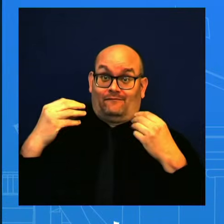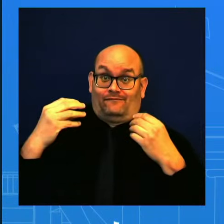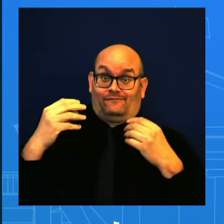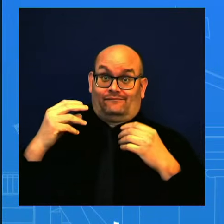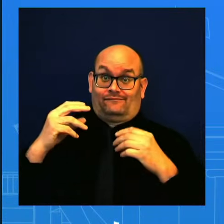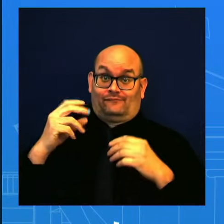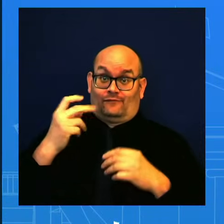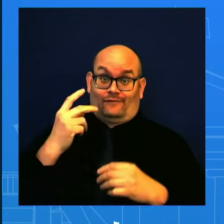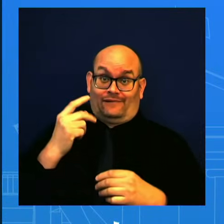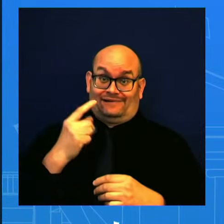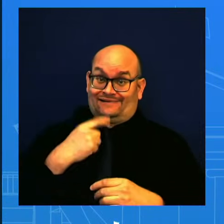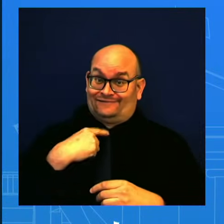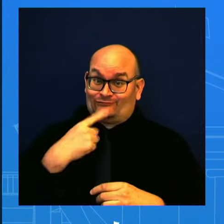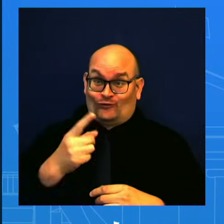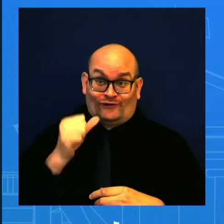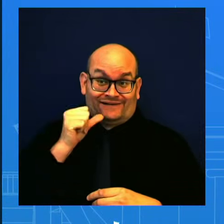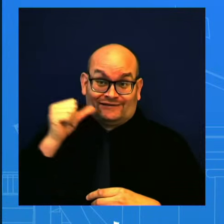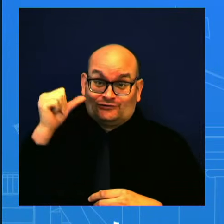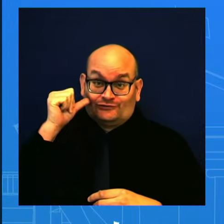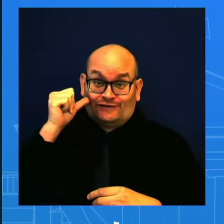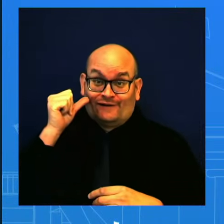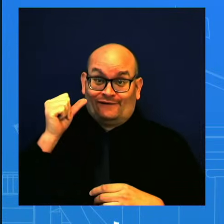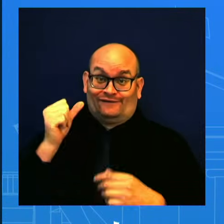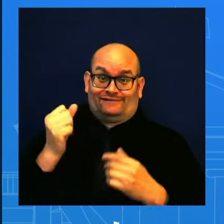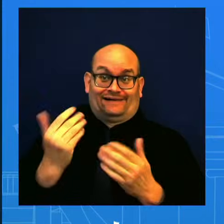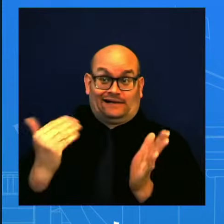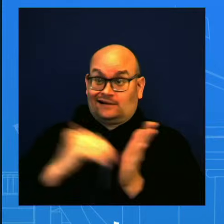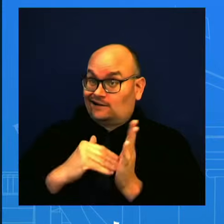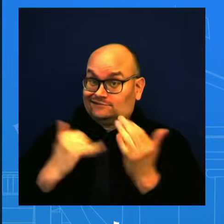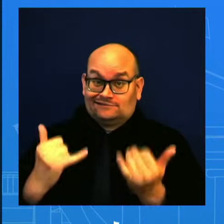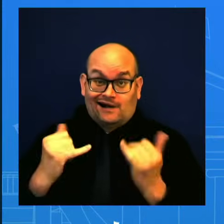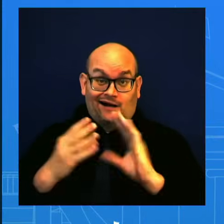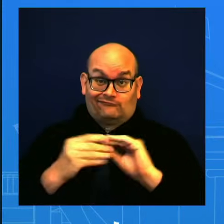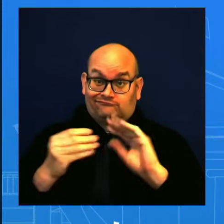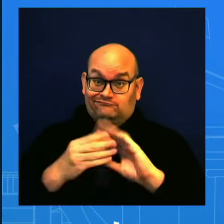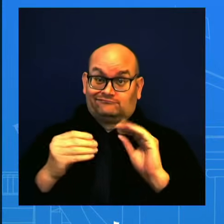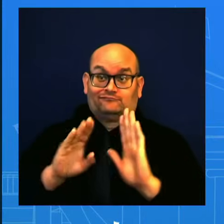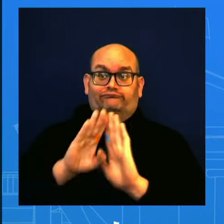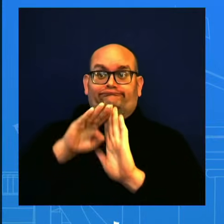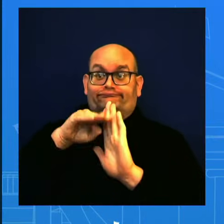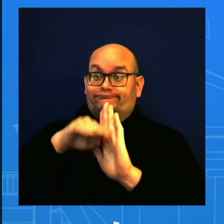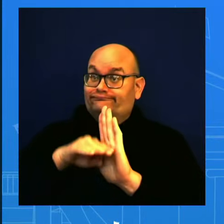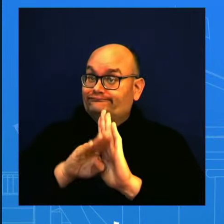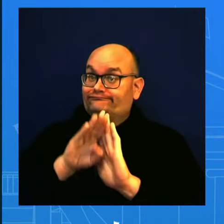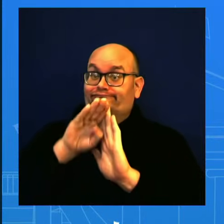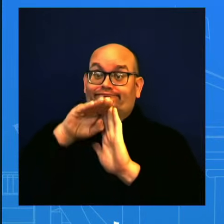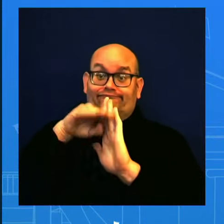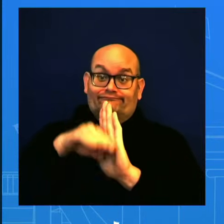that he put out not too long after the vice president made her announcement. Going to be really mindful. We've b-